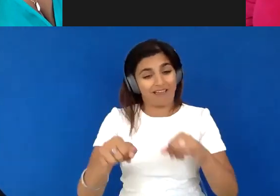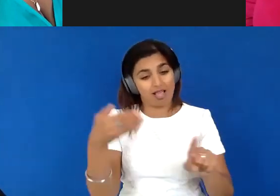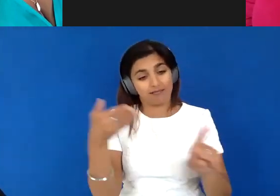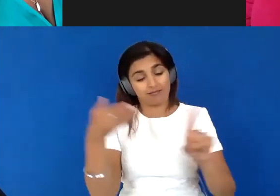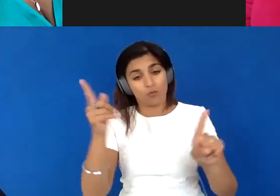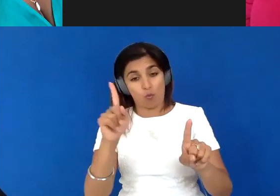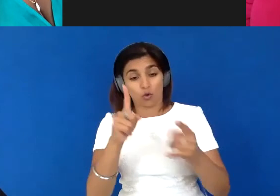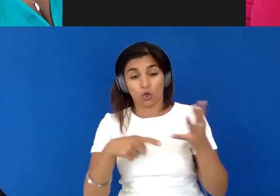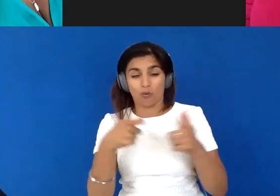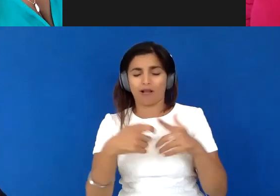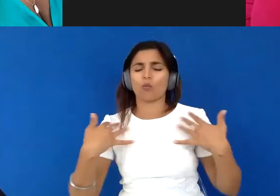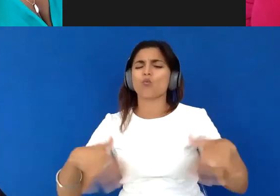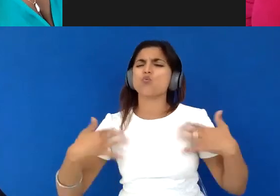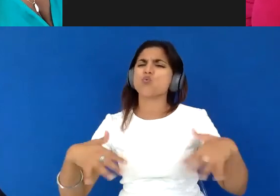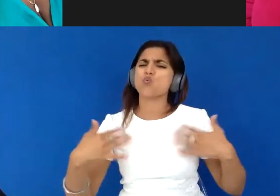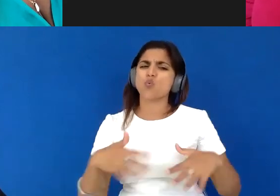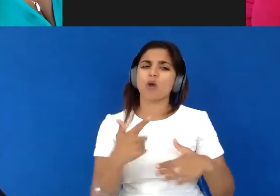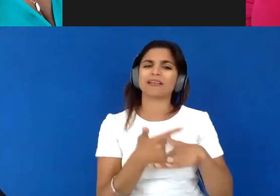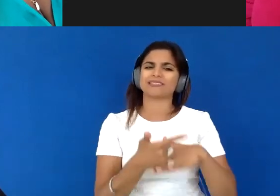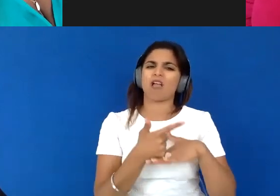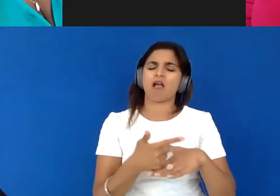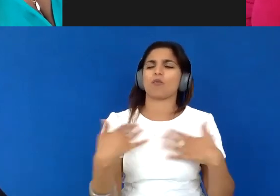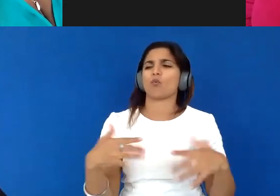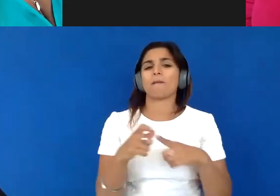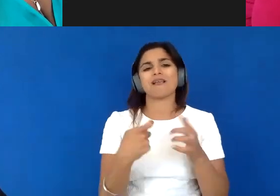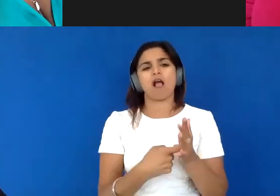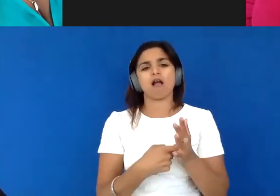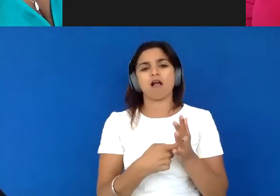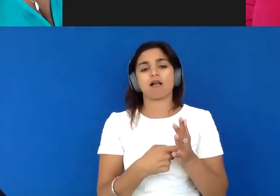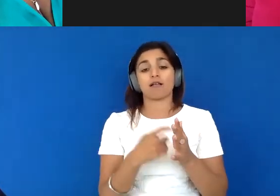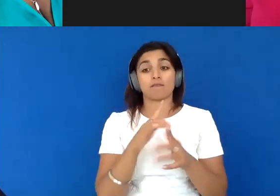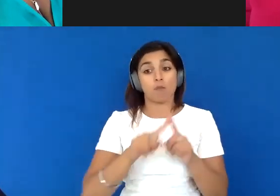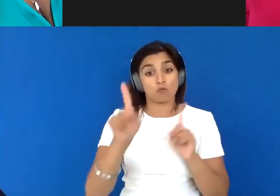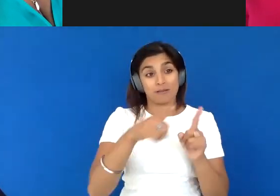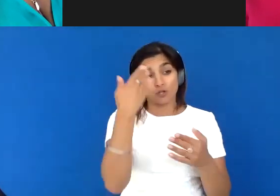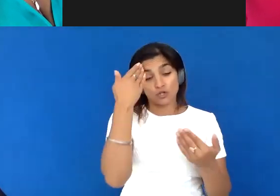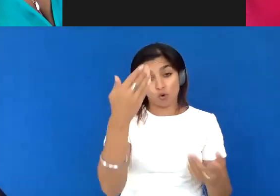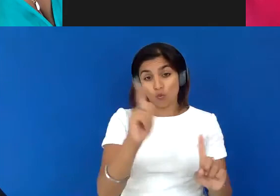most people don't you know that the prison population in terms of and